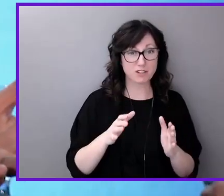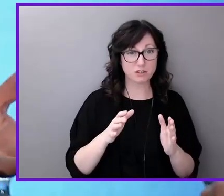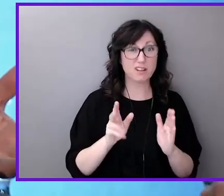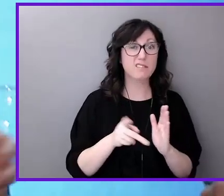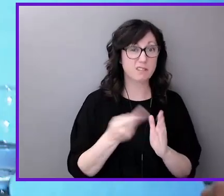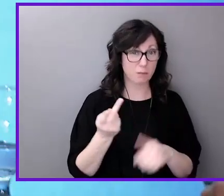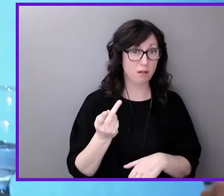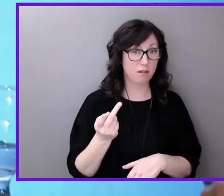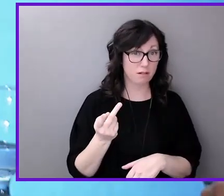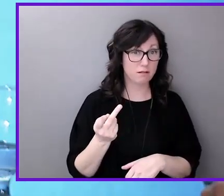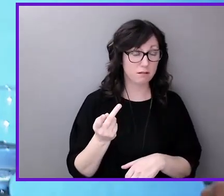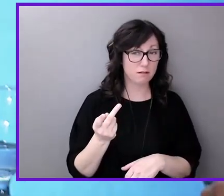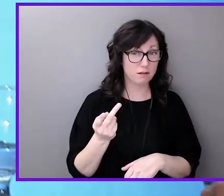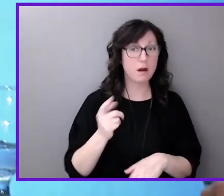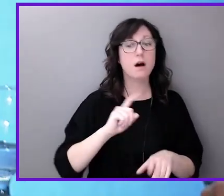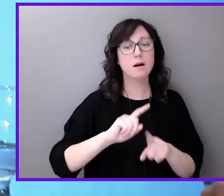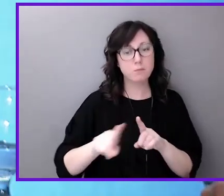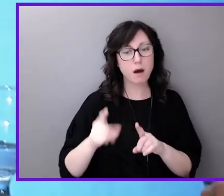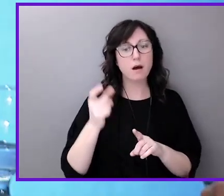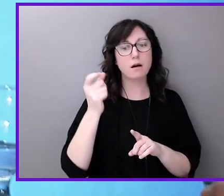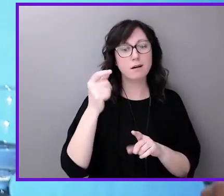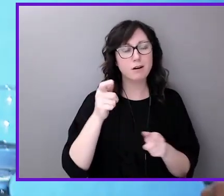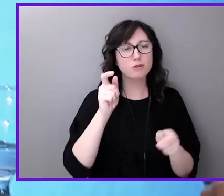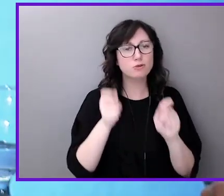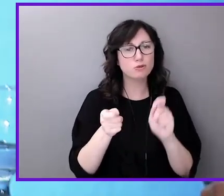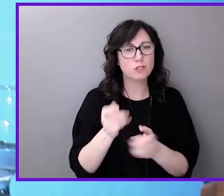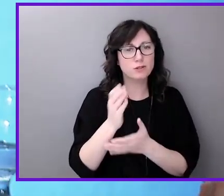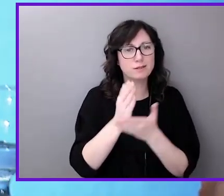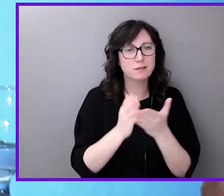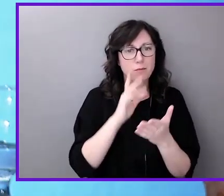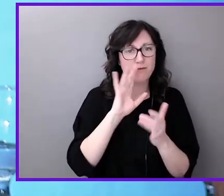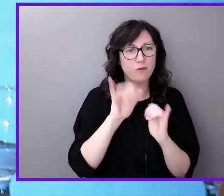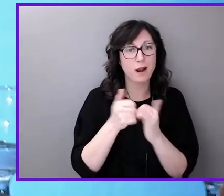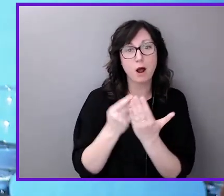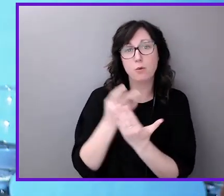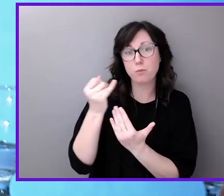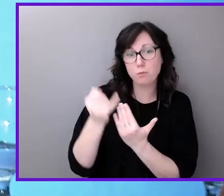But we made some changes in the way we support project funding.